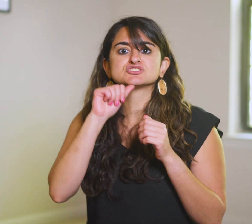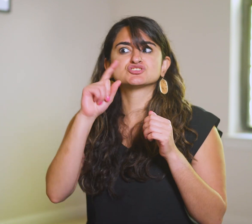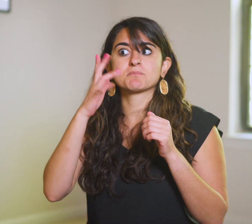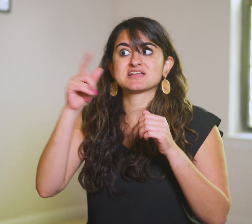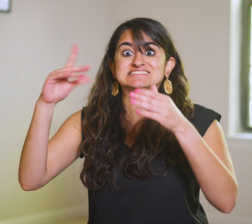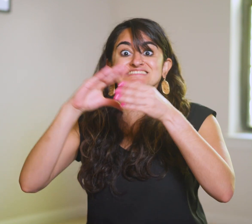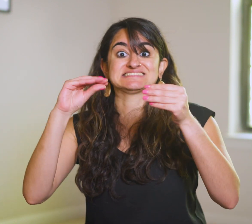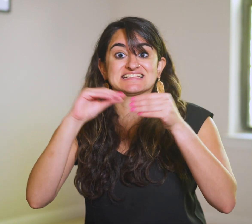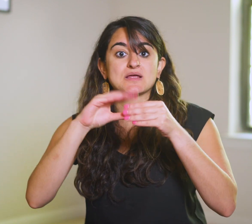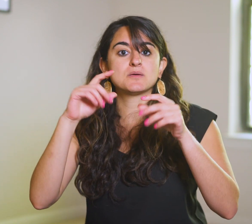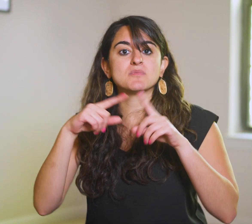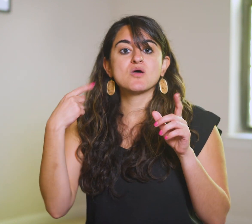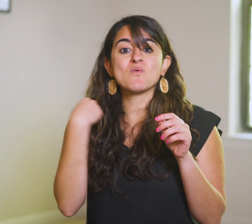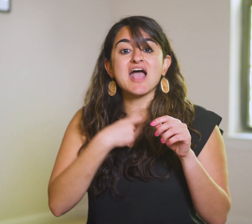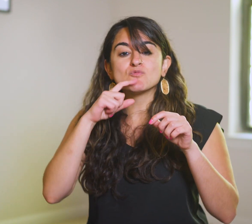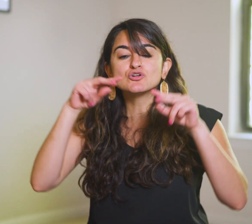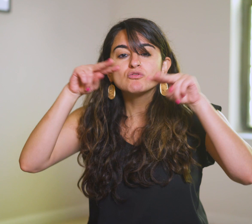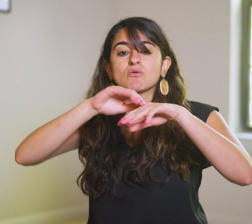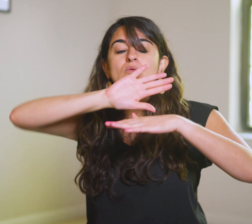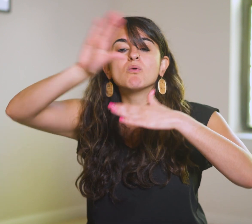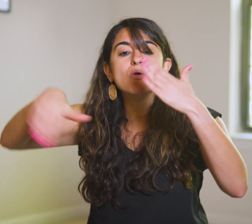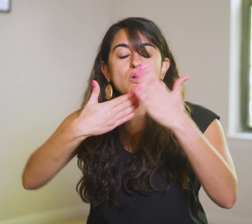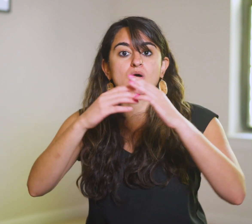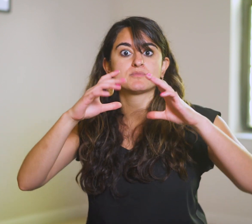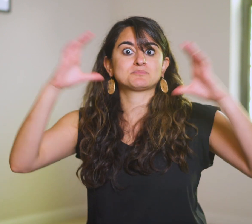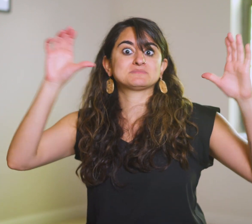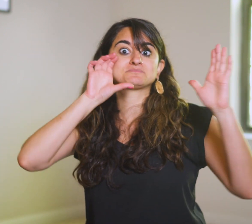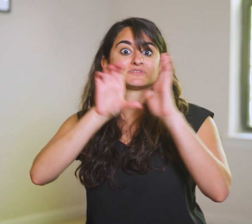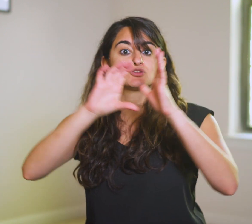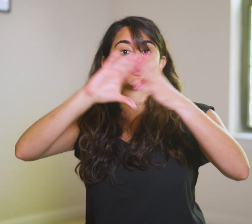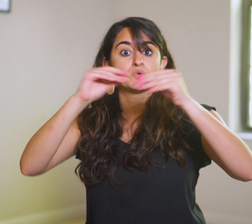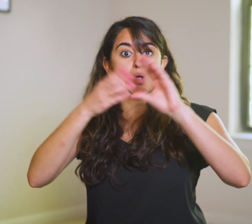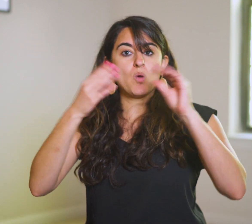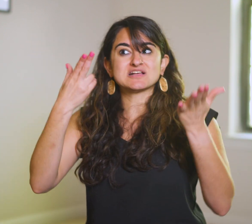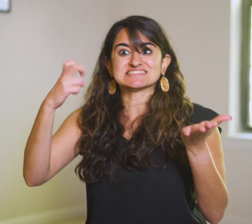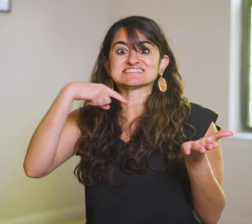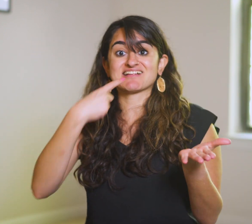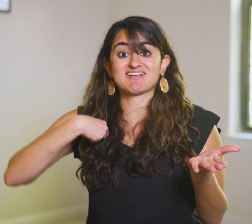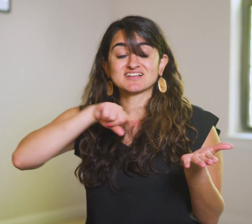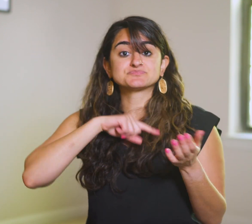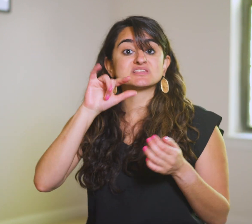not just what He’s saying, we have to look at the whole story He’s telling us.